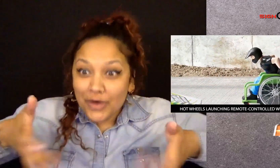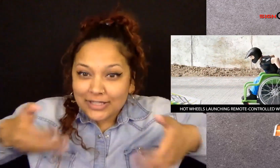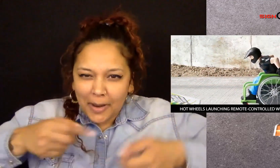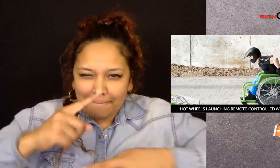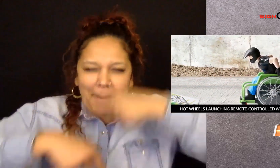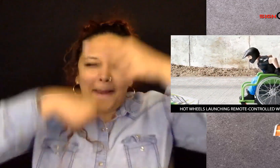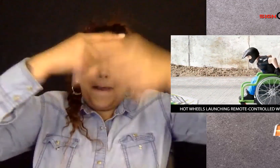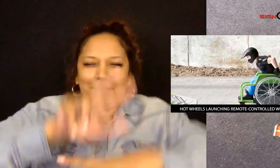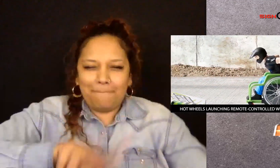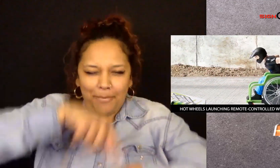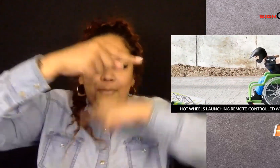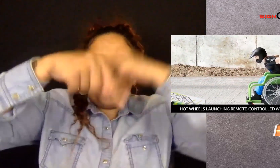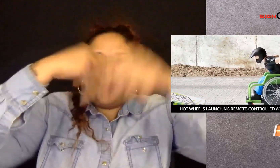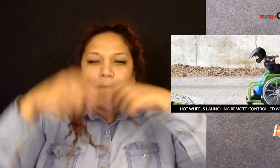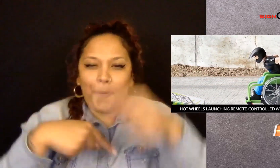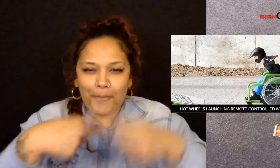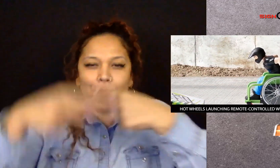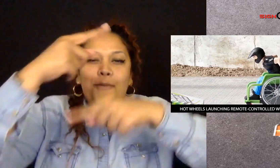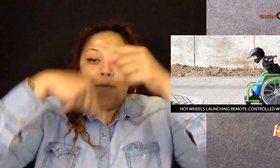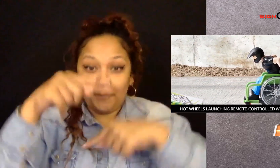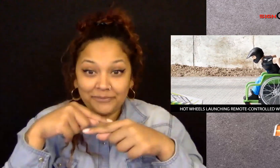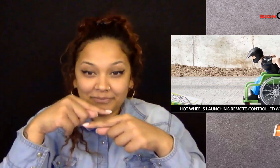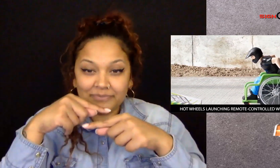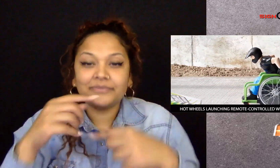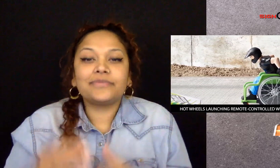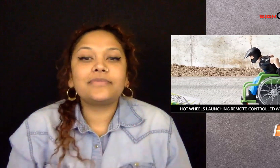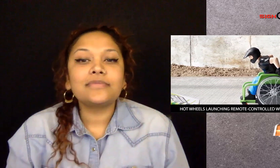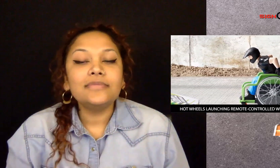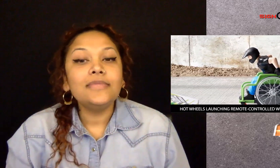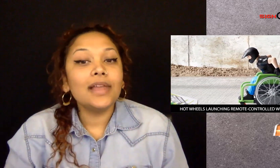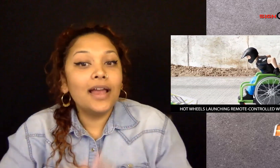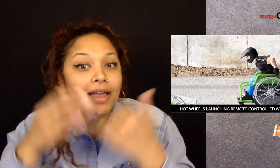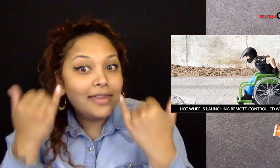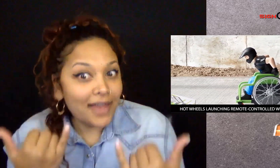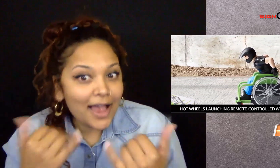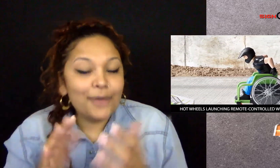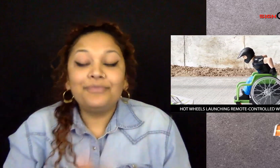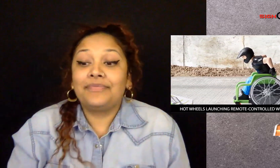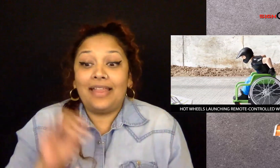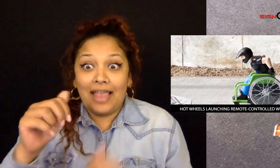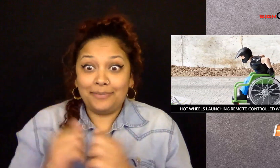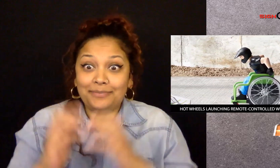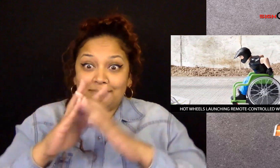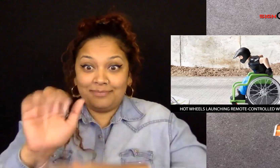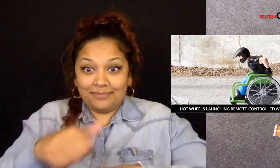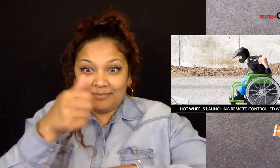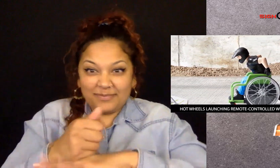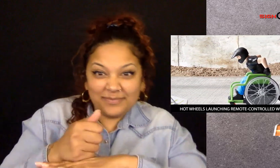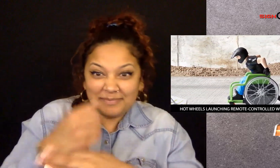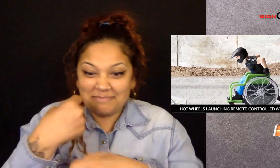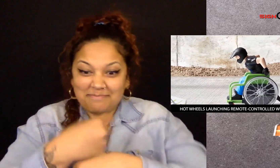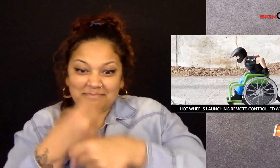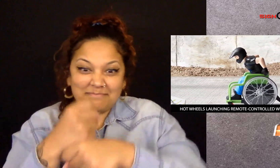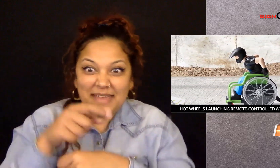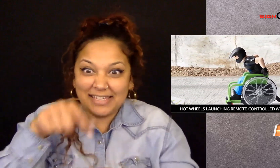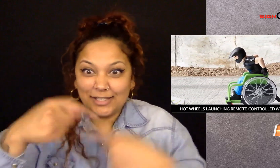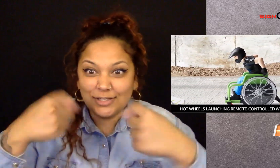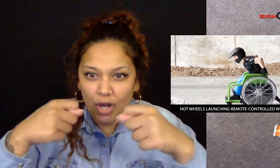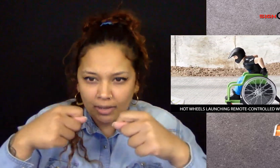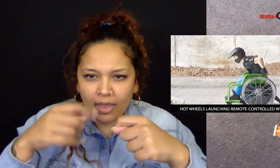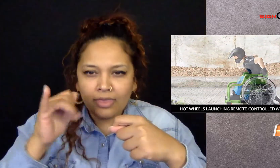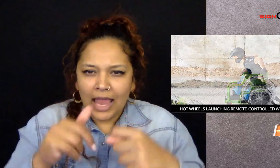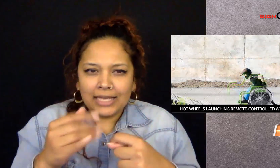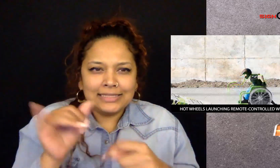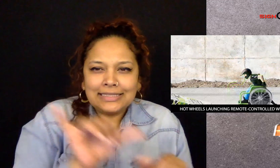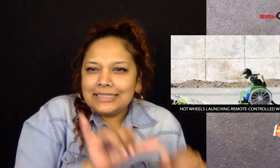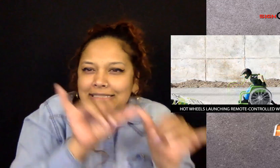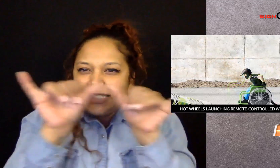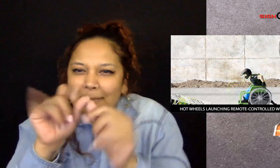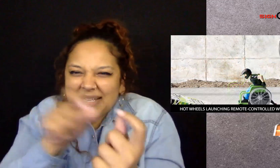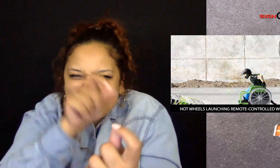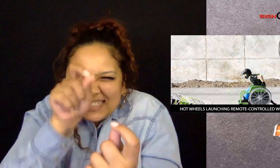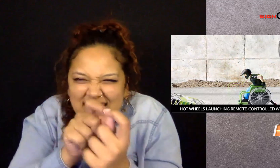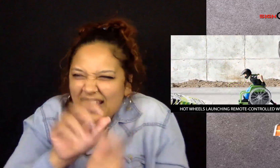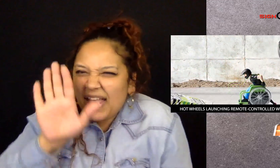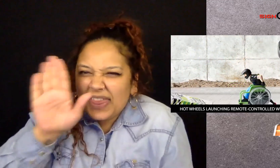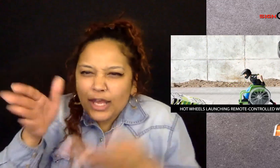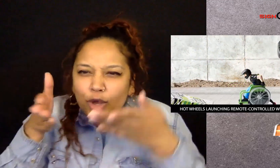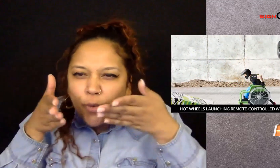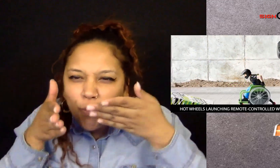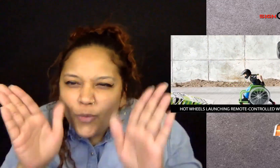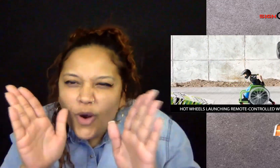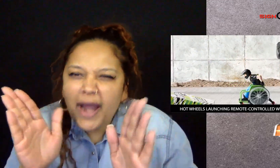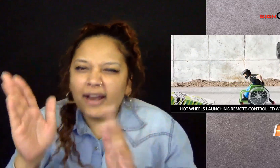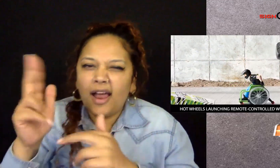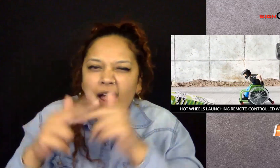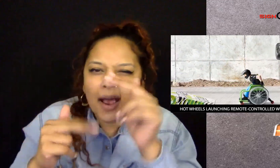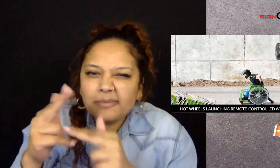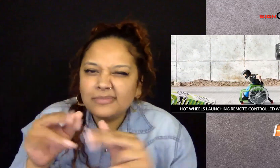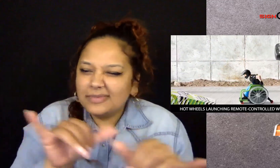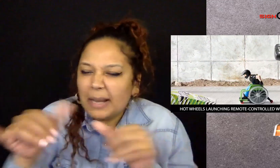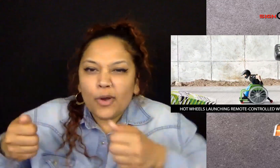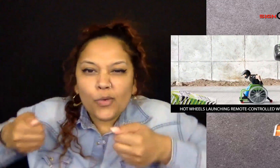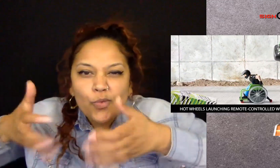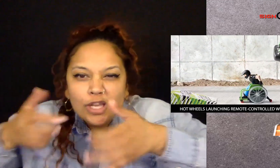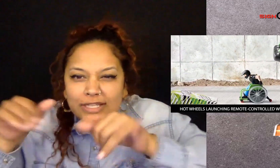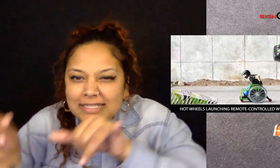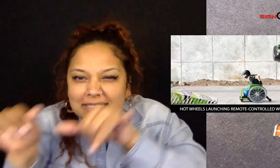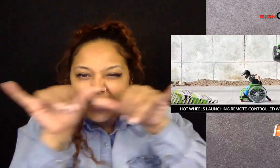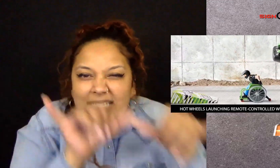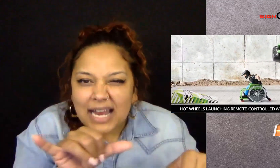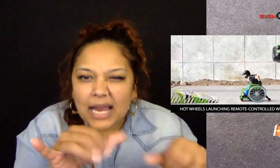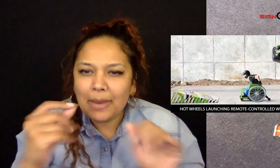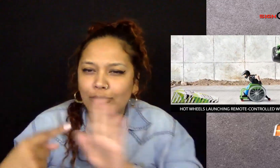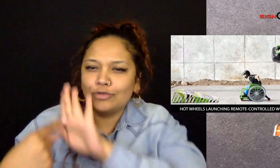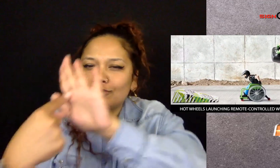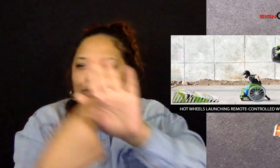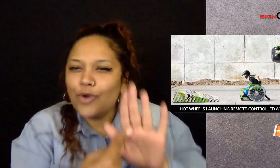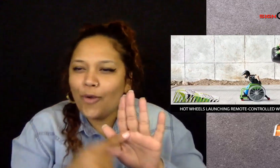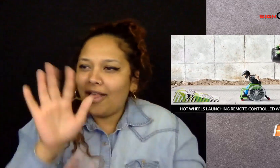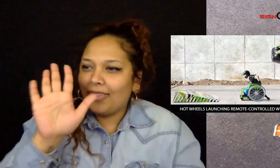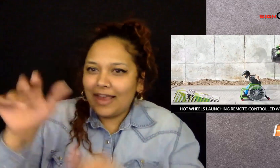in his wheelchair in fact the toy was crafted to mimic Fotheringham's